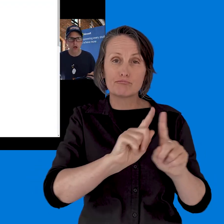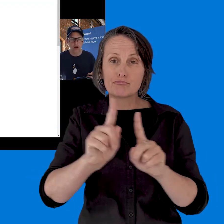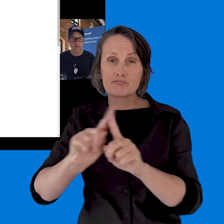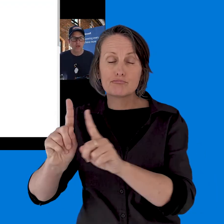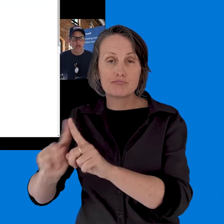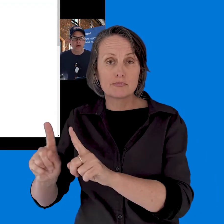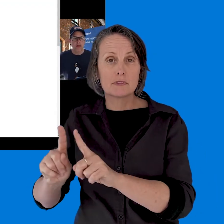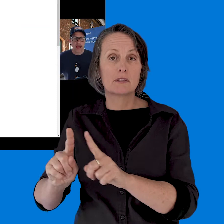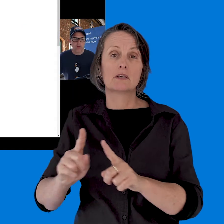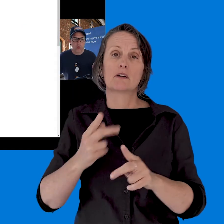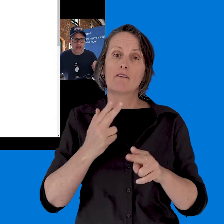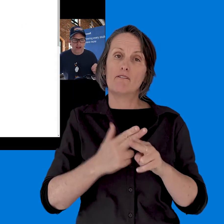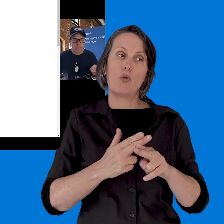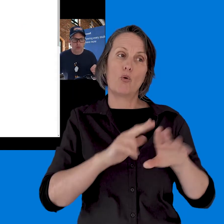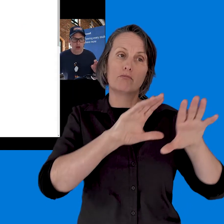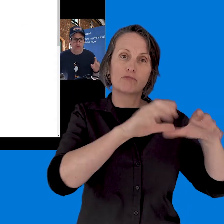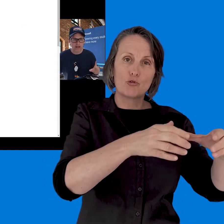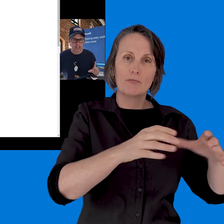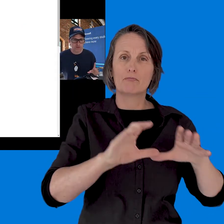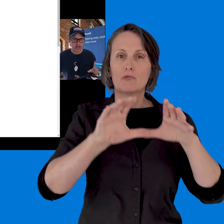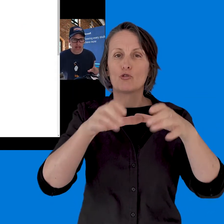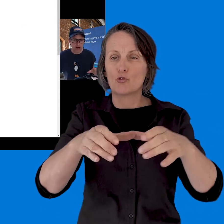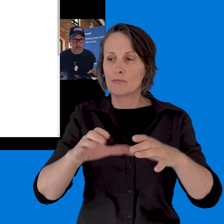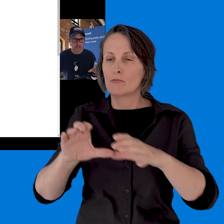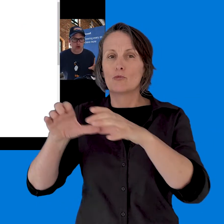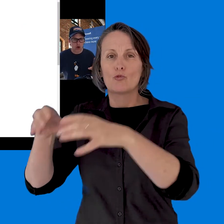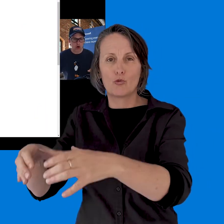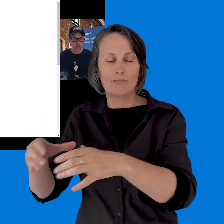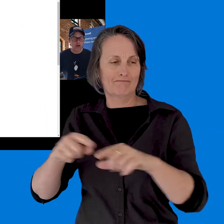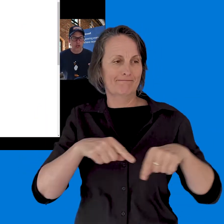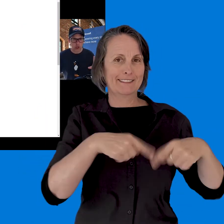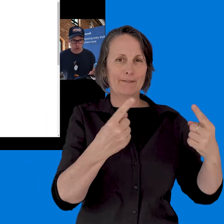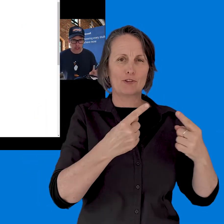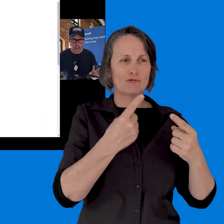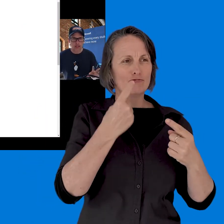Alright, that we have built around different areas of learning.